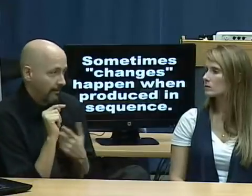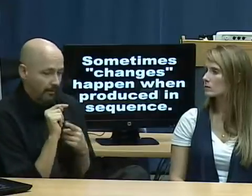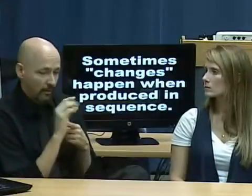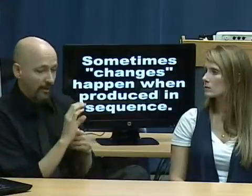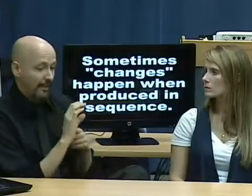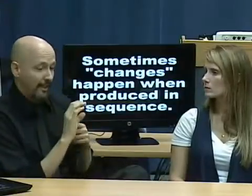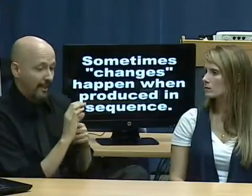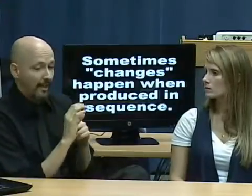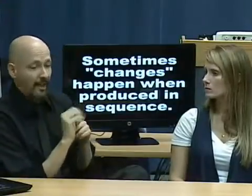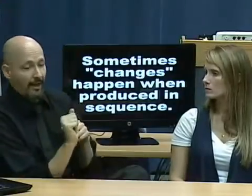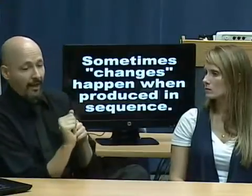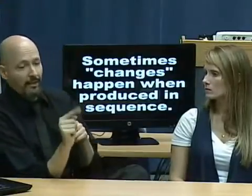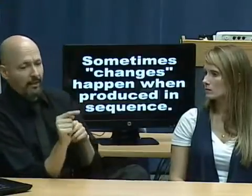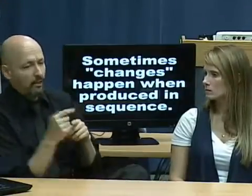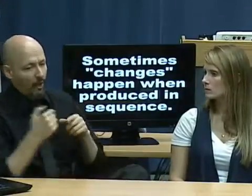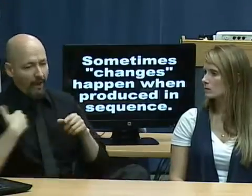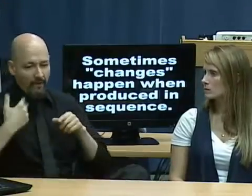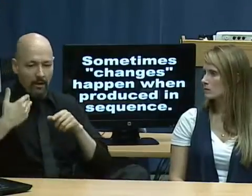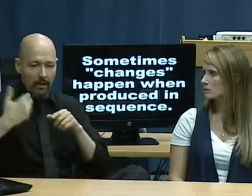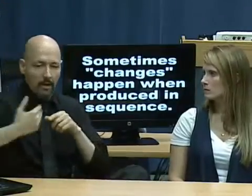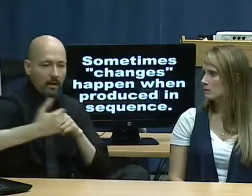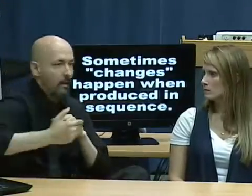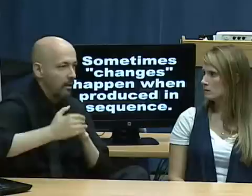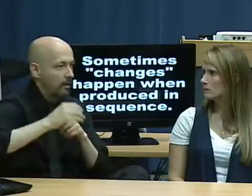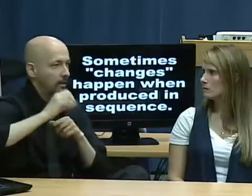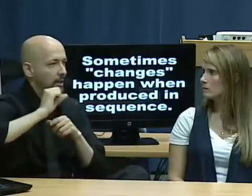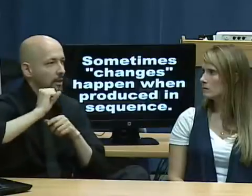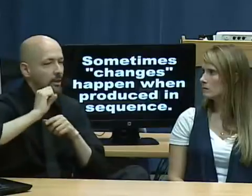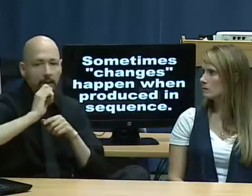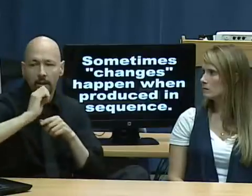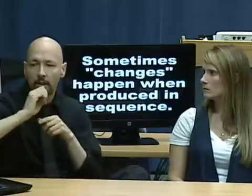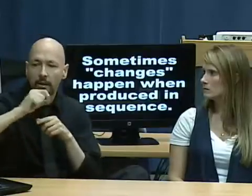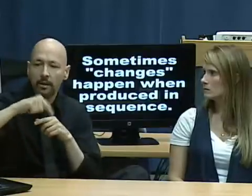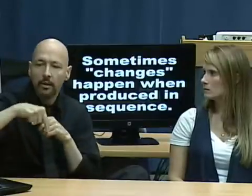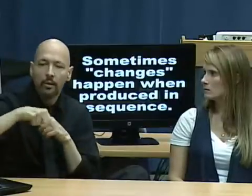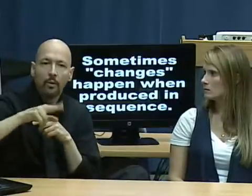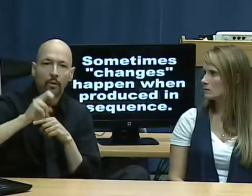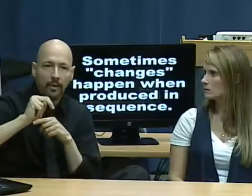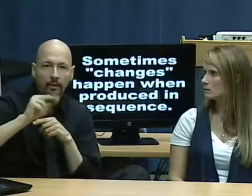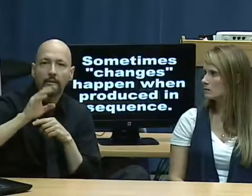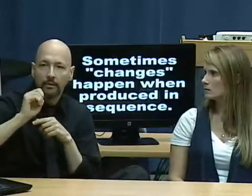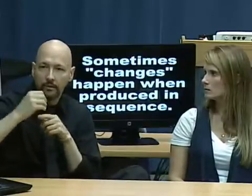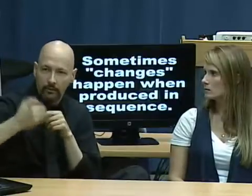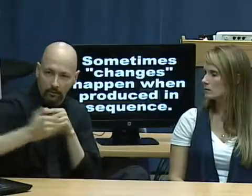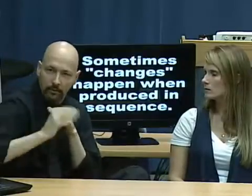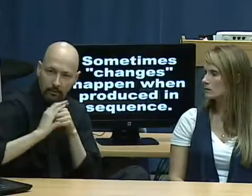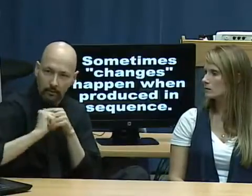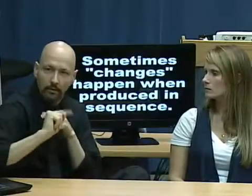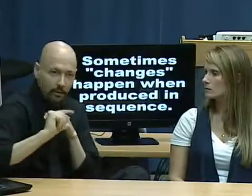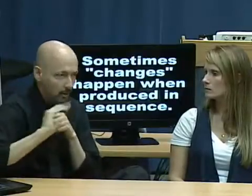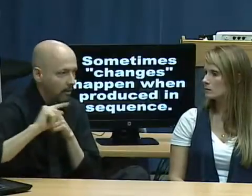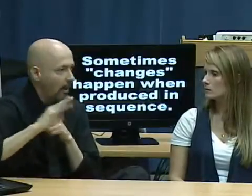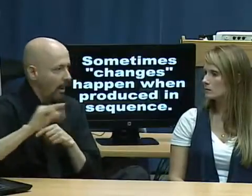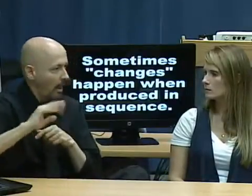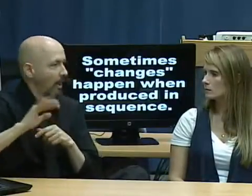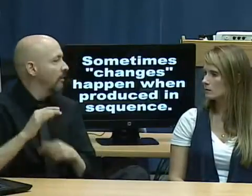C-A-T. It has a sequence. S-E-Q-U-E-N-C-E "C-A-T" is a sequence of fingerspelling.